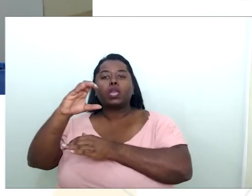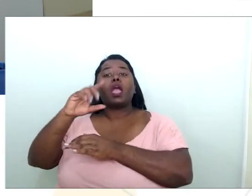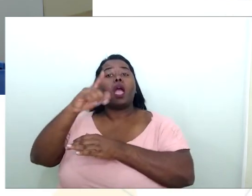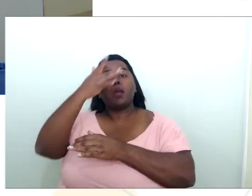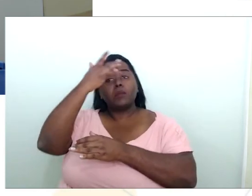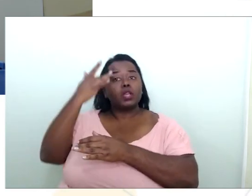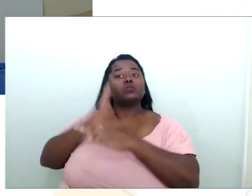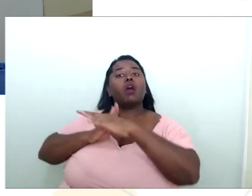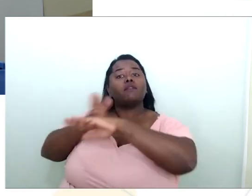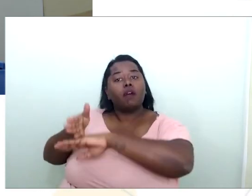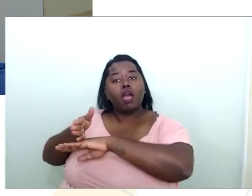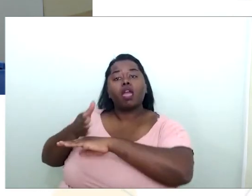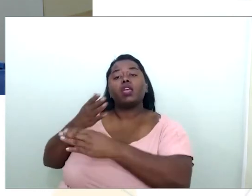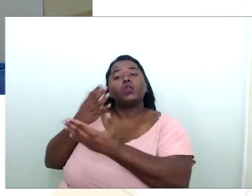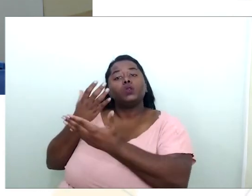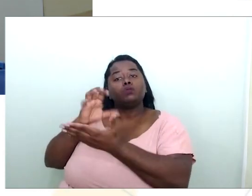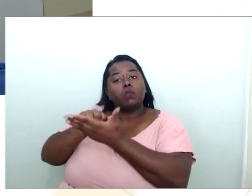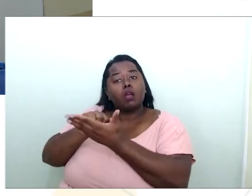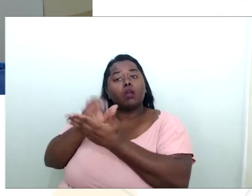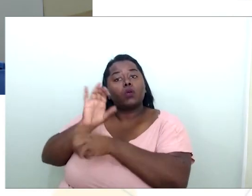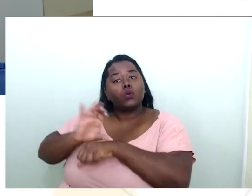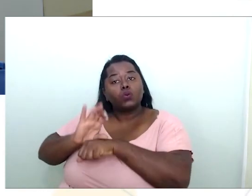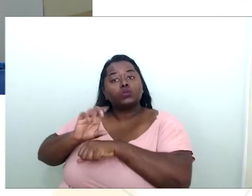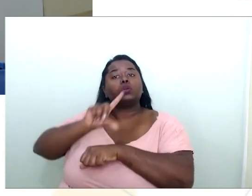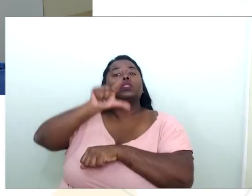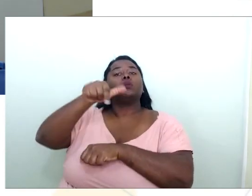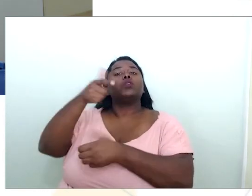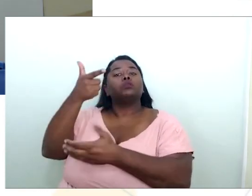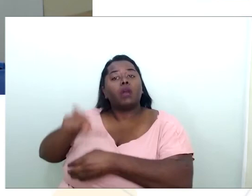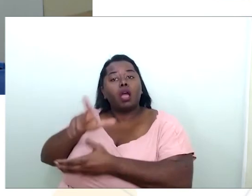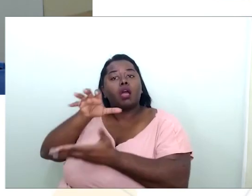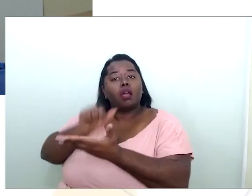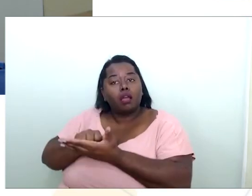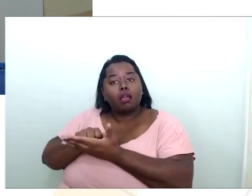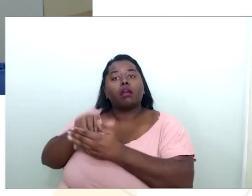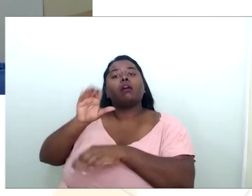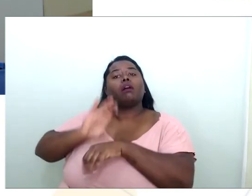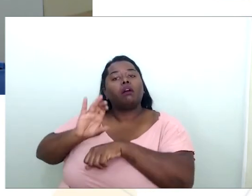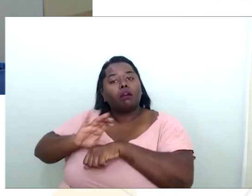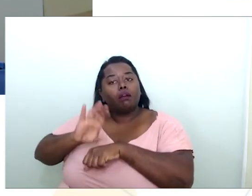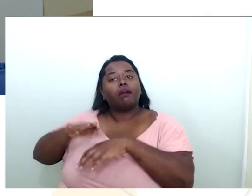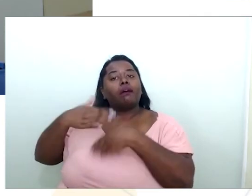many students drop in or drop out so as a journal editor I get a lot